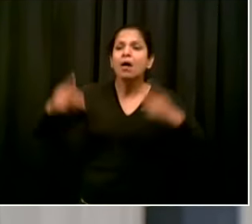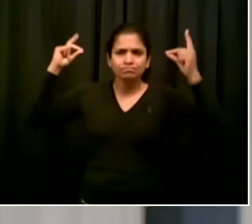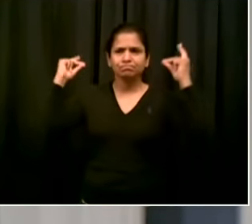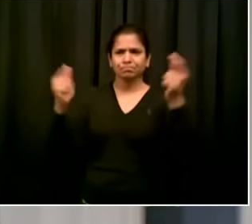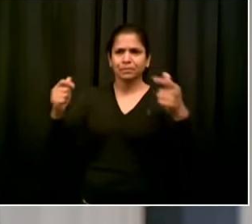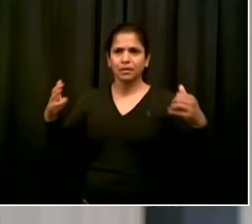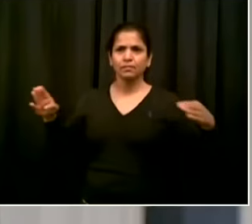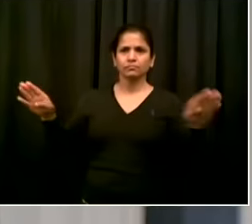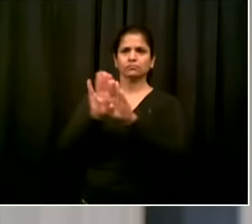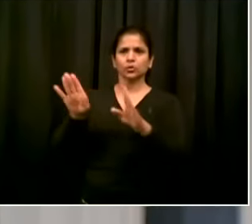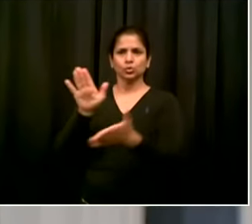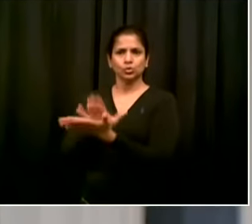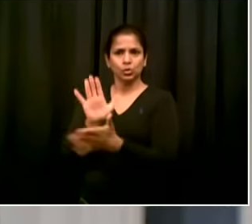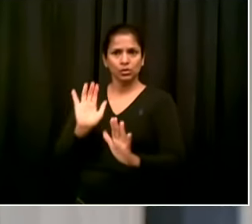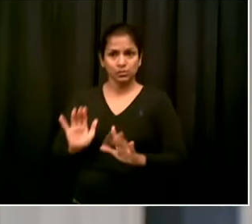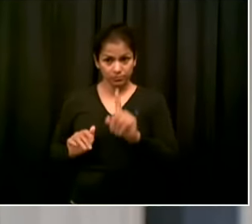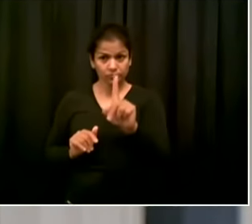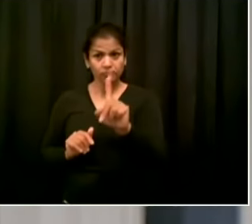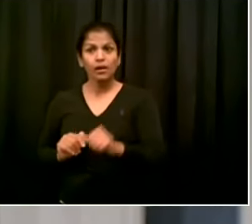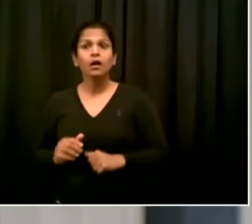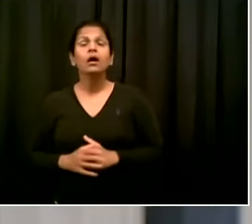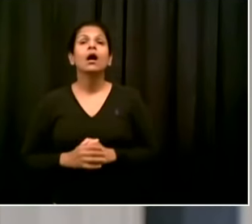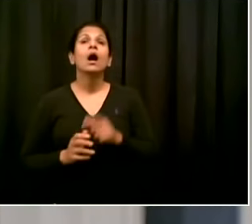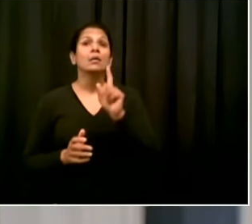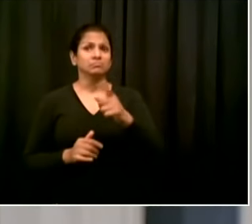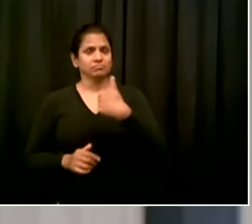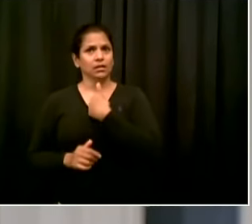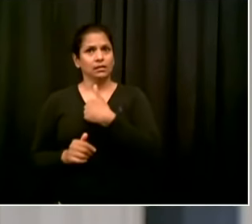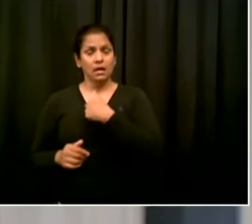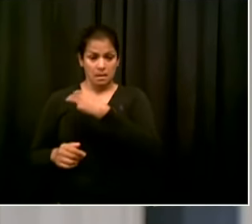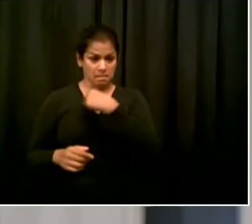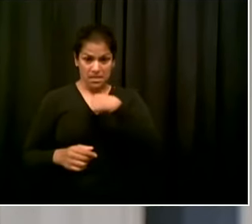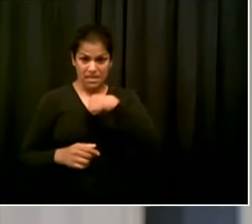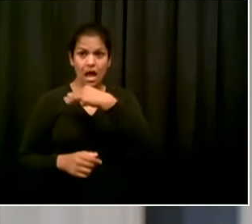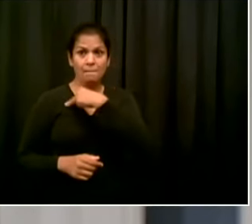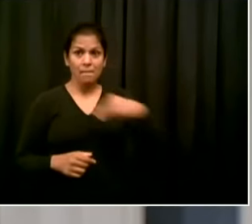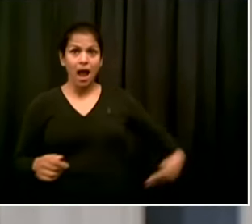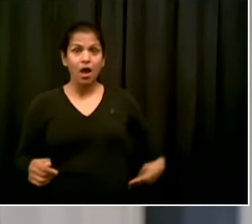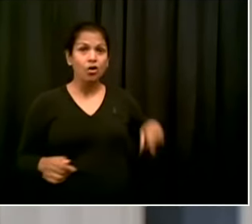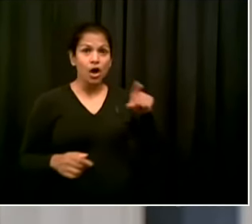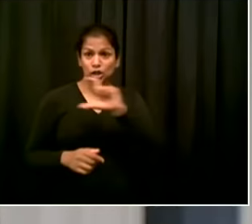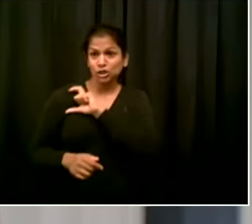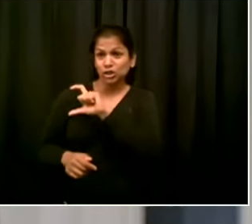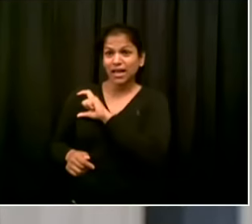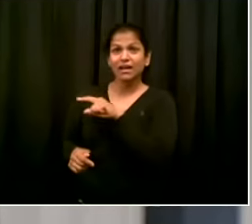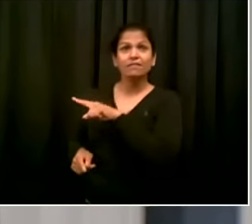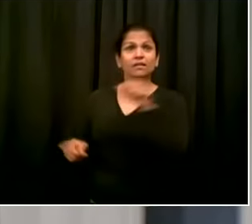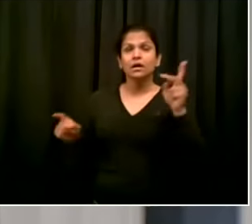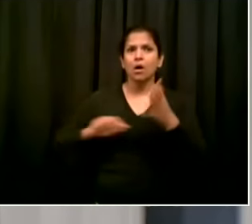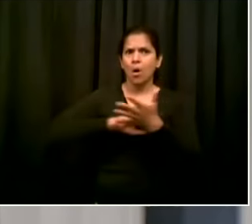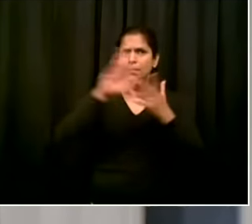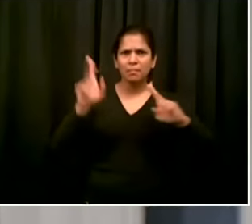WE WOULD NOT BE HERE WITHOUT THE HARD WORK OF NEW YORKERS TO BEAT BACK THE DISEASE AND THE DEDICATION OF OUR SCHOOL